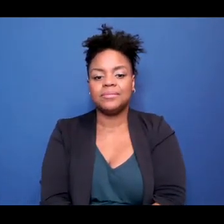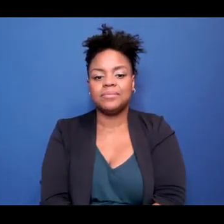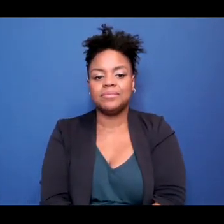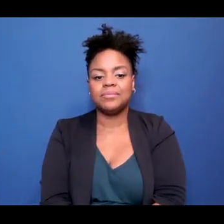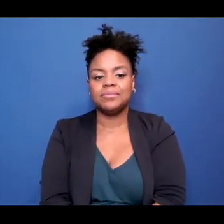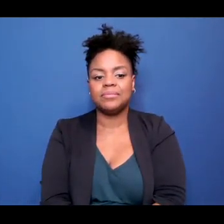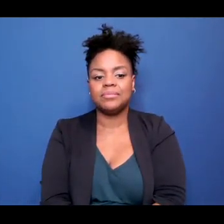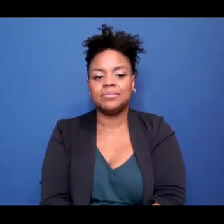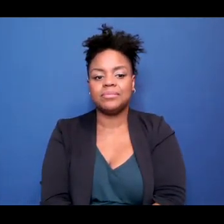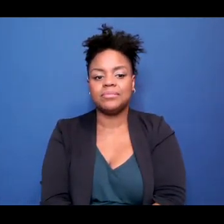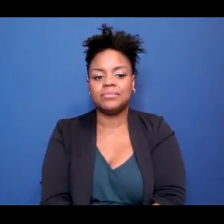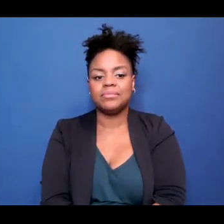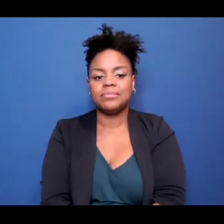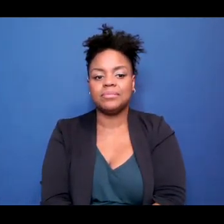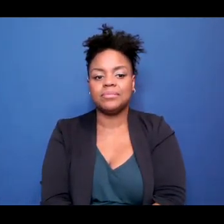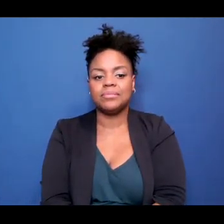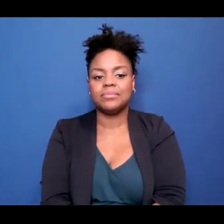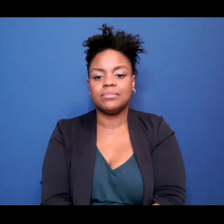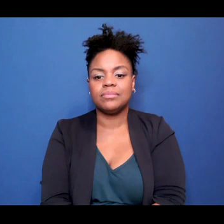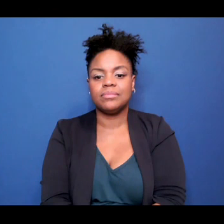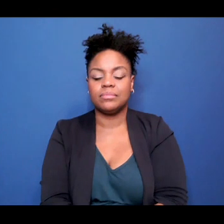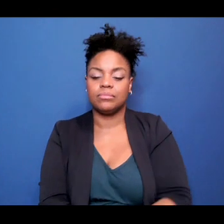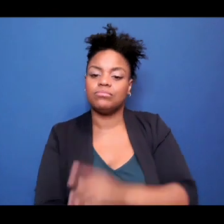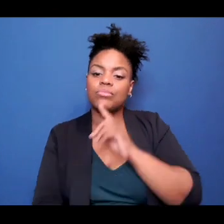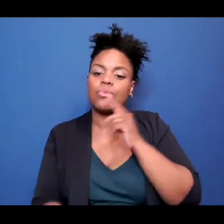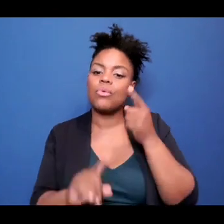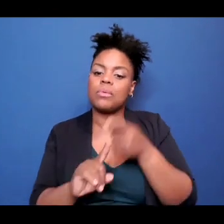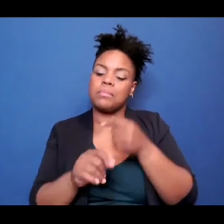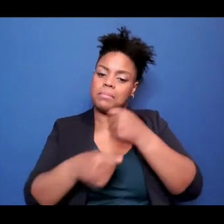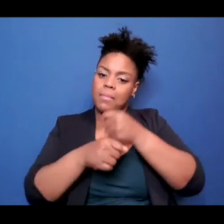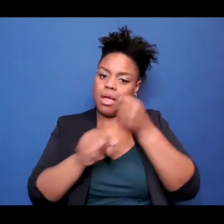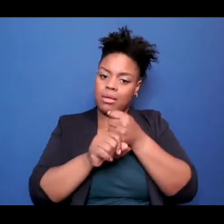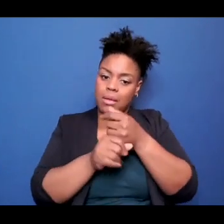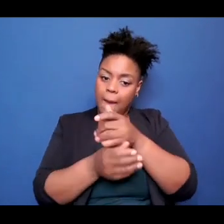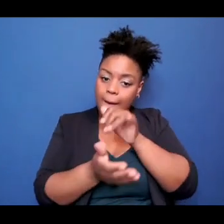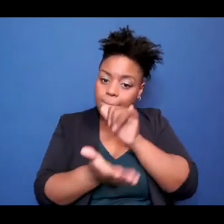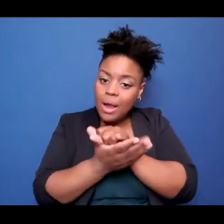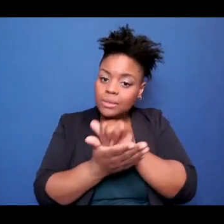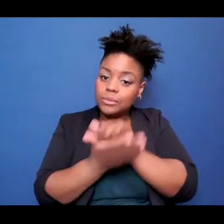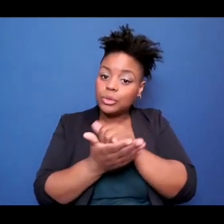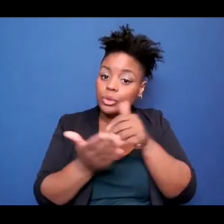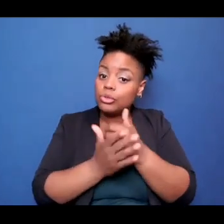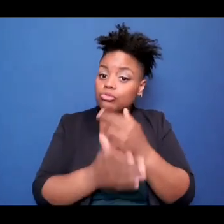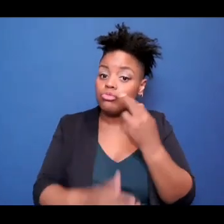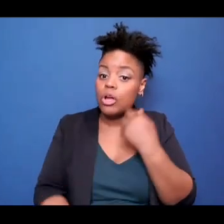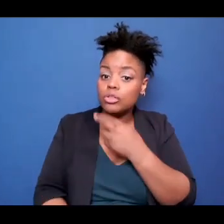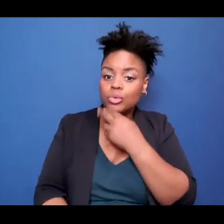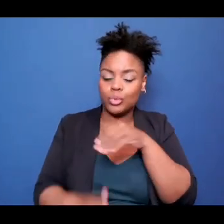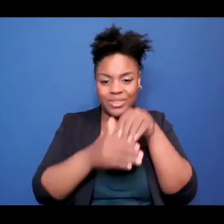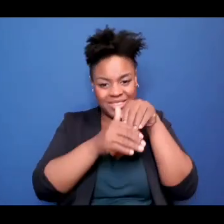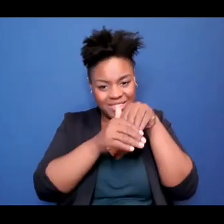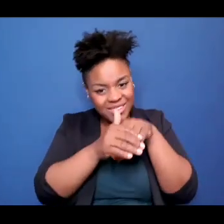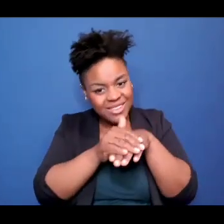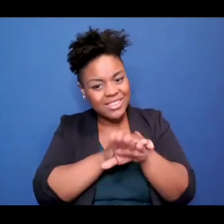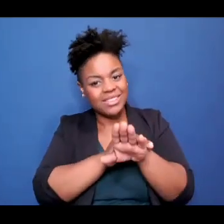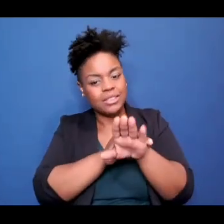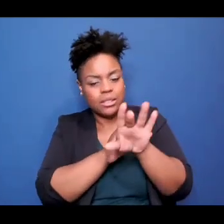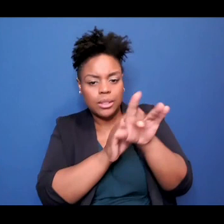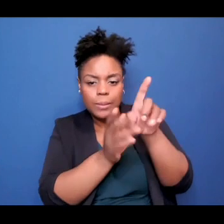IT'S MAKING IT IMPOSSIBLE FOR NEW RESTAURANTS TO COME IN IN A